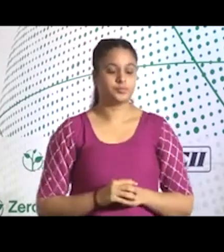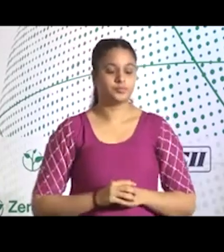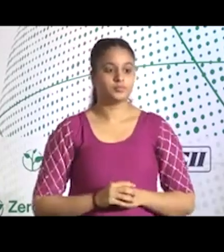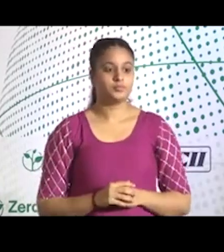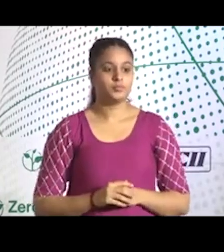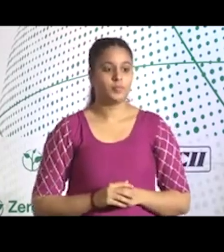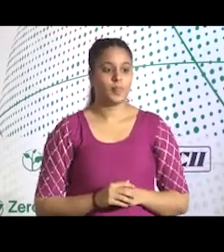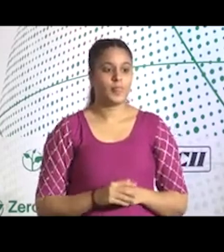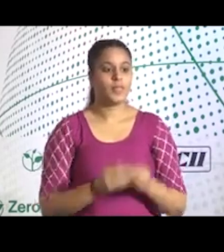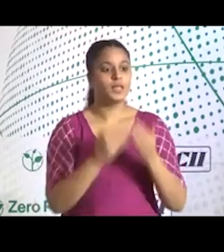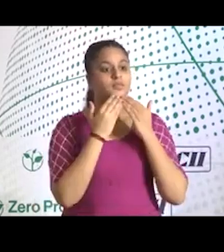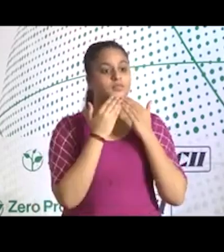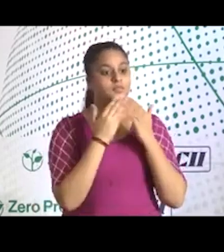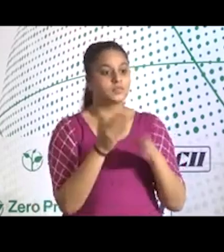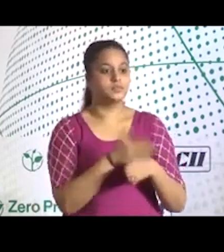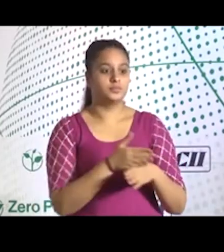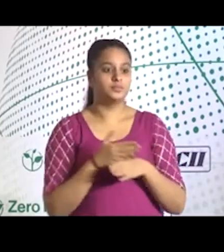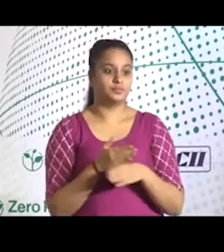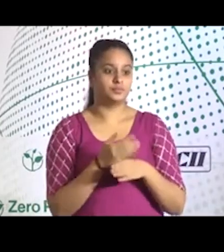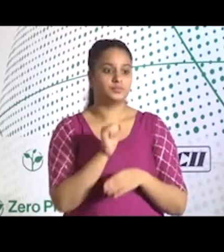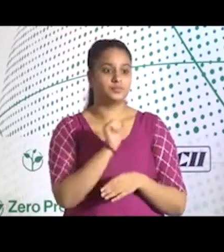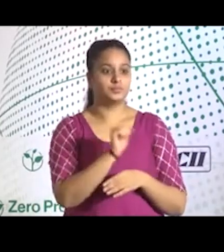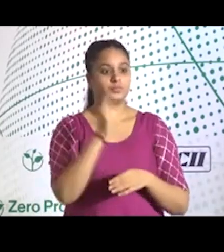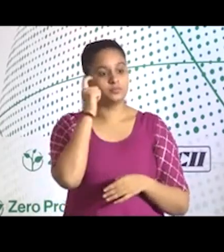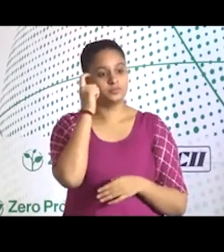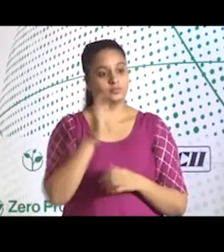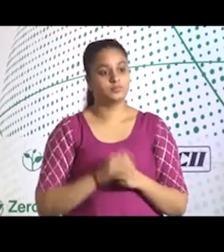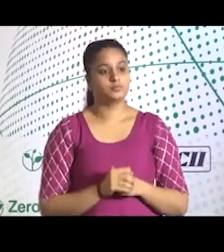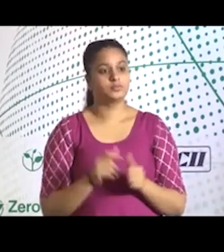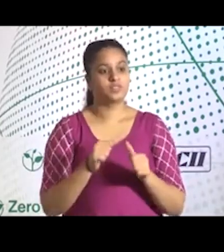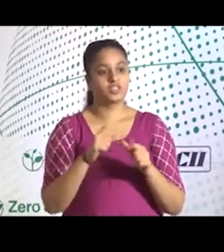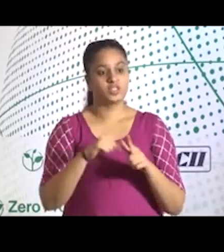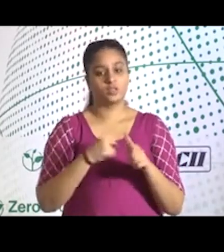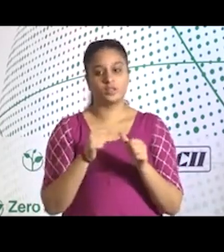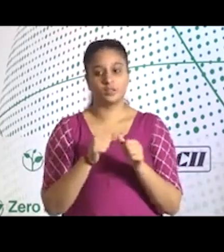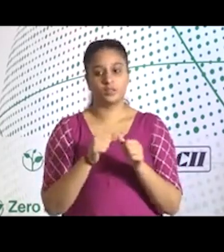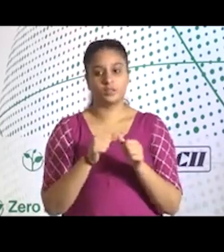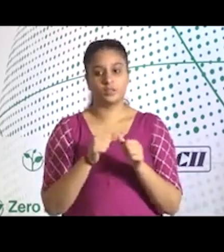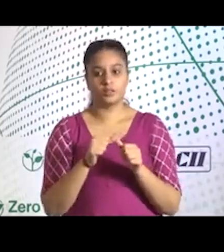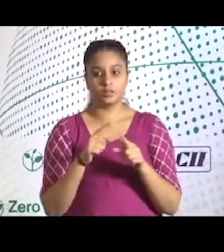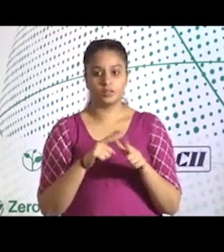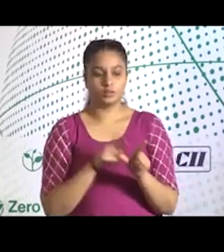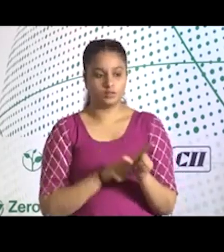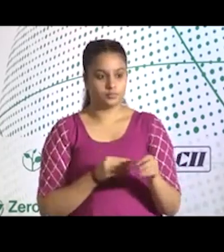So thanks for sharing that chirpy. I just would love to hear your views. Yeah, thanks.